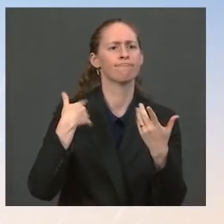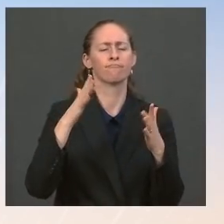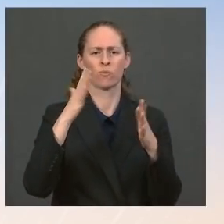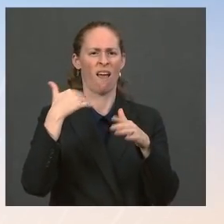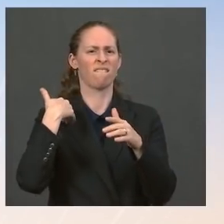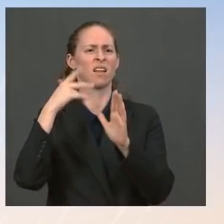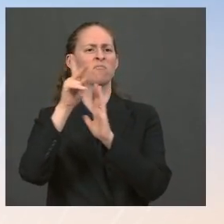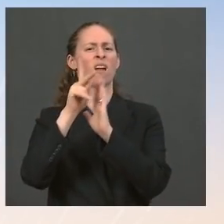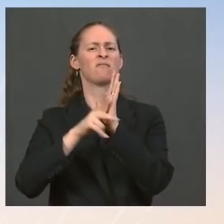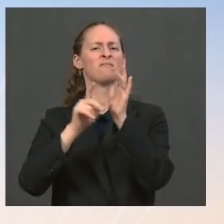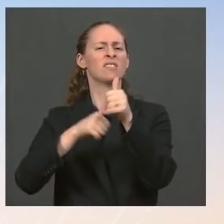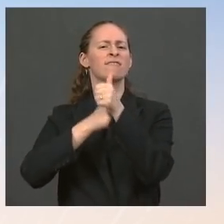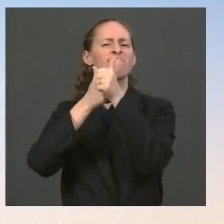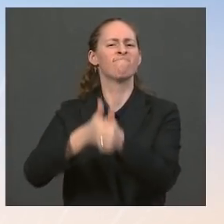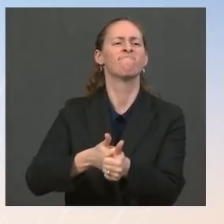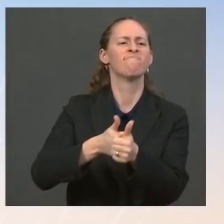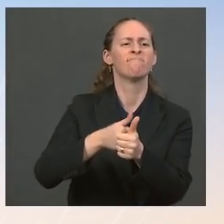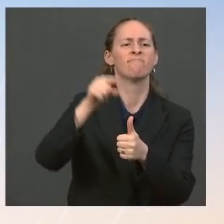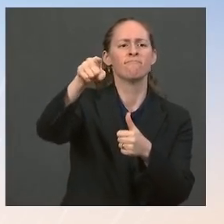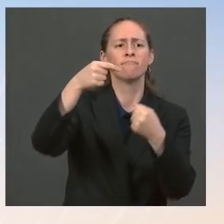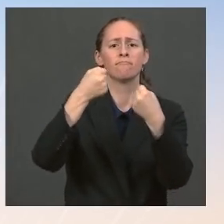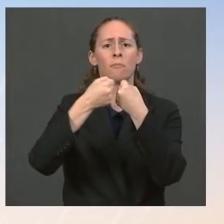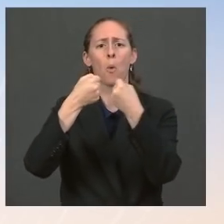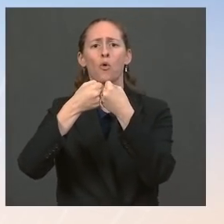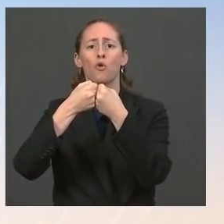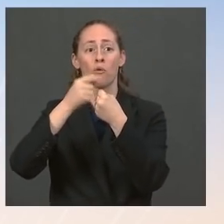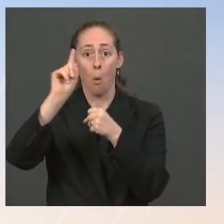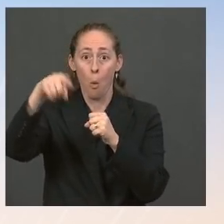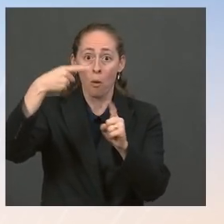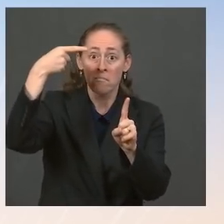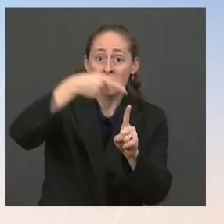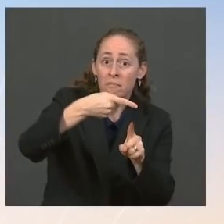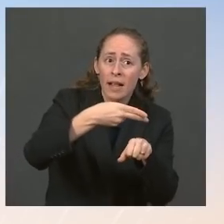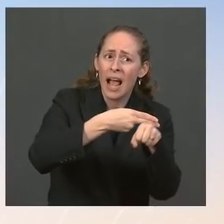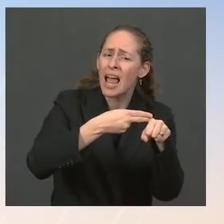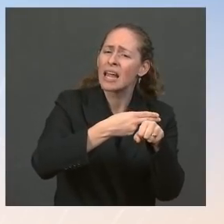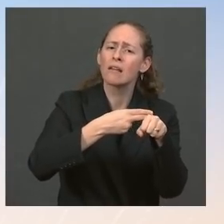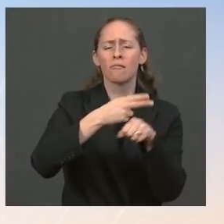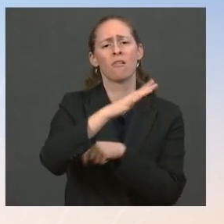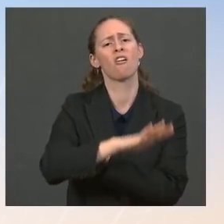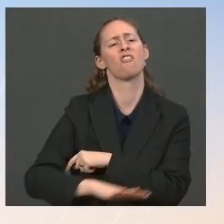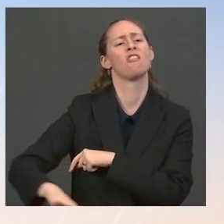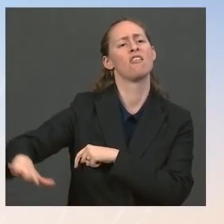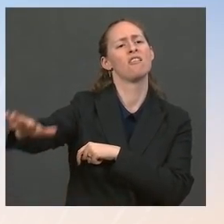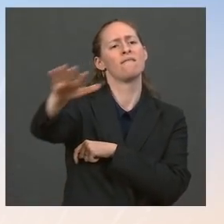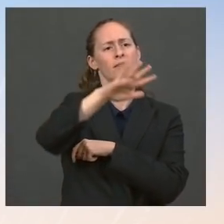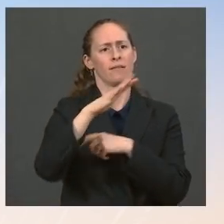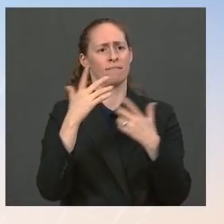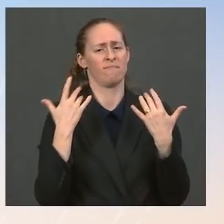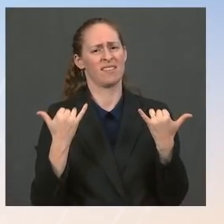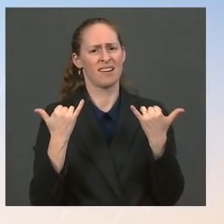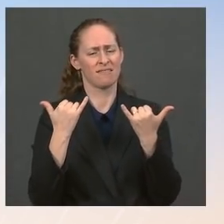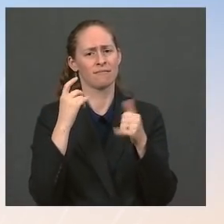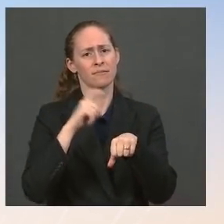to all migrants encountered at the border during this very challenging time of the COVID-19 pandemic.